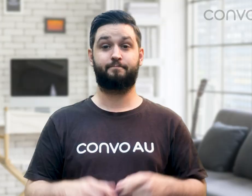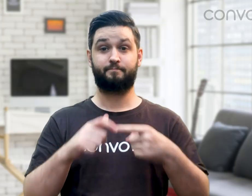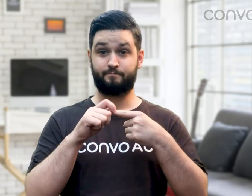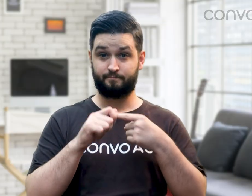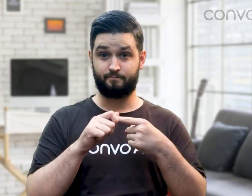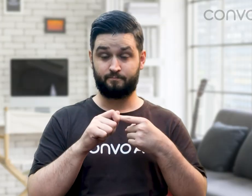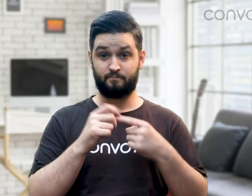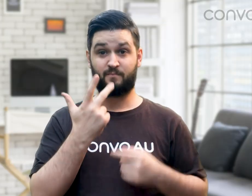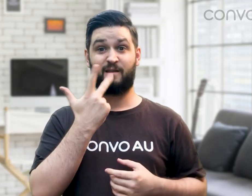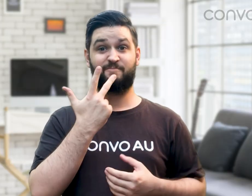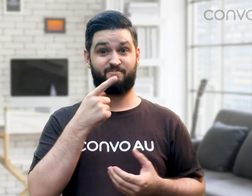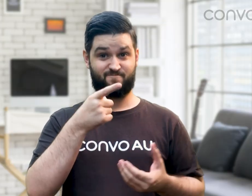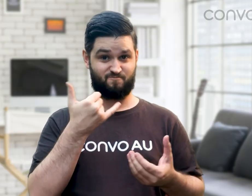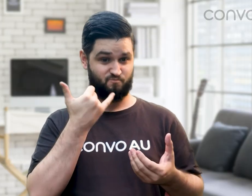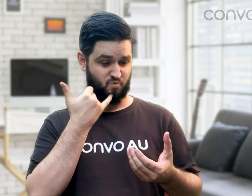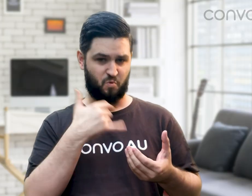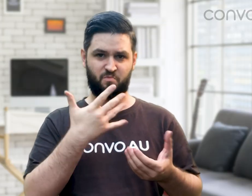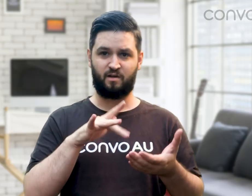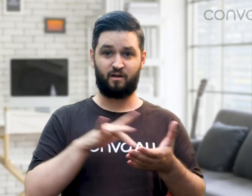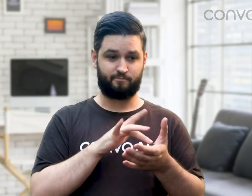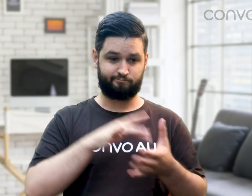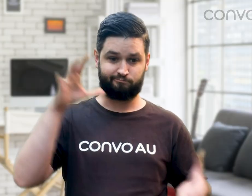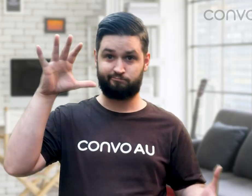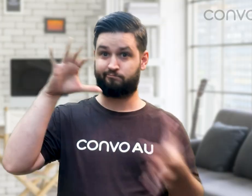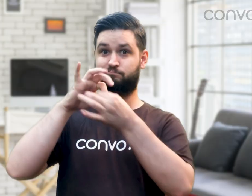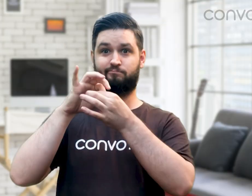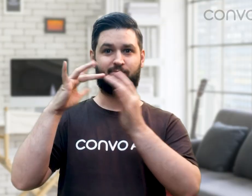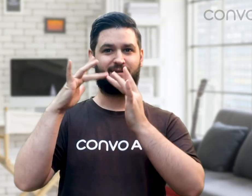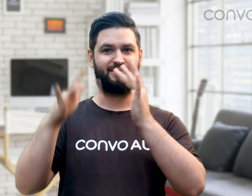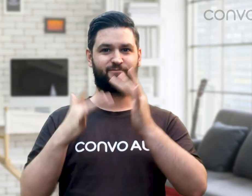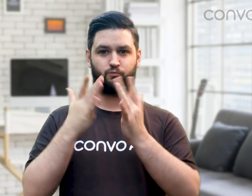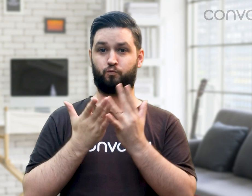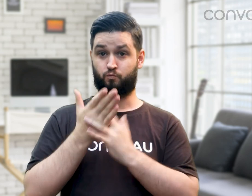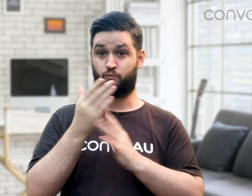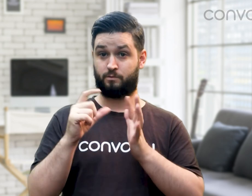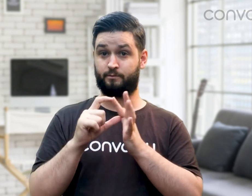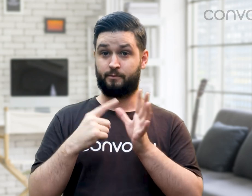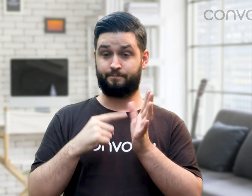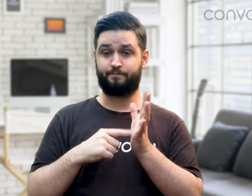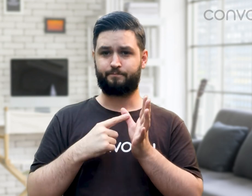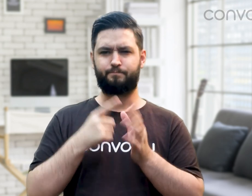1. If your device is connected to the internet via mobile data,